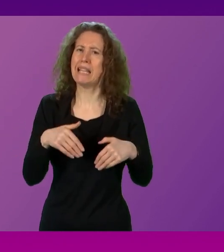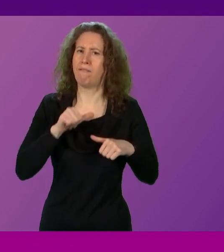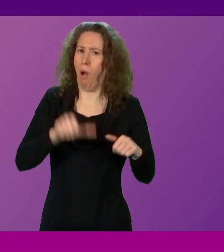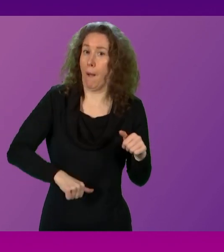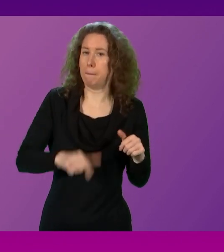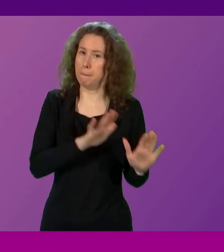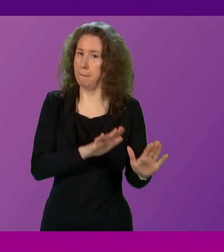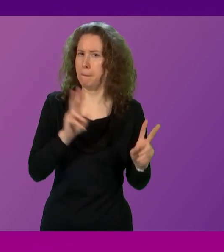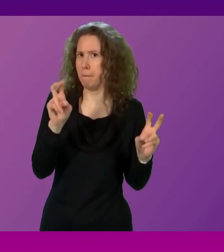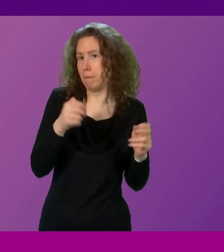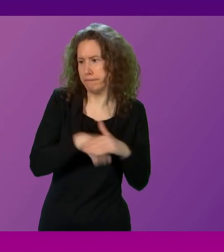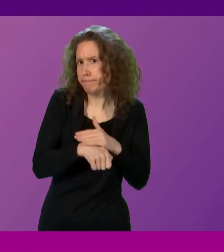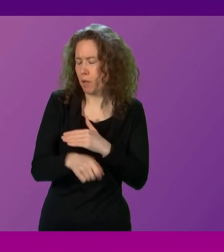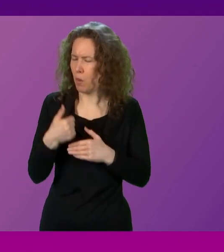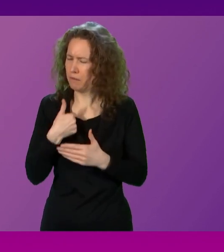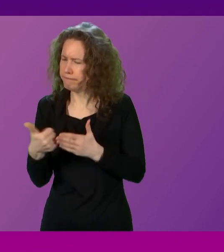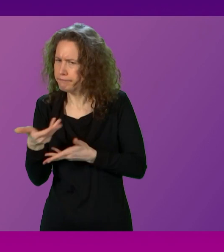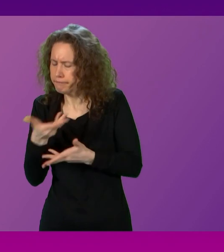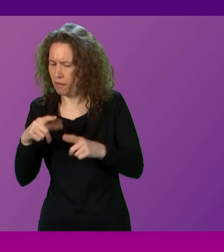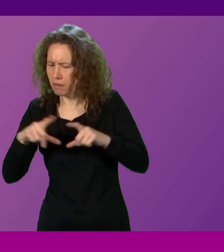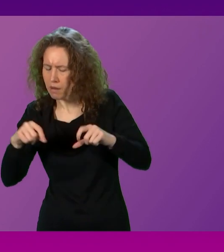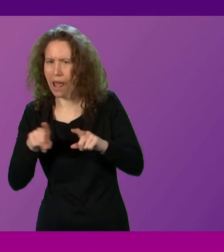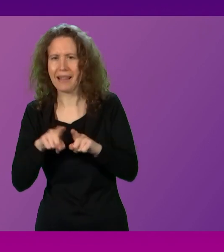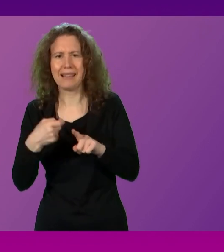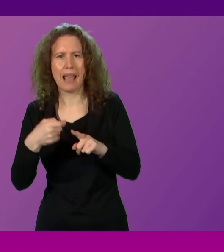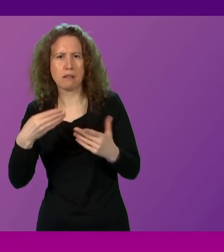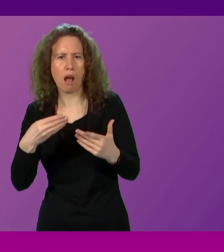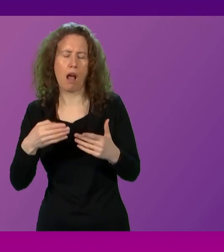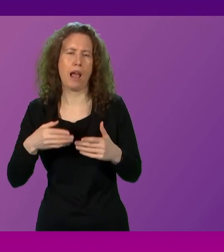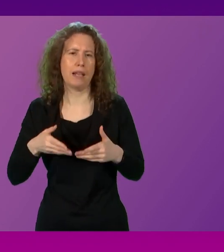licensing of other activities, including canine fertility clinics, later this year.